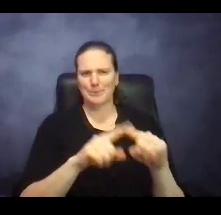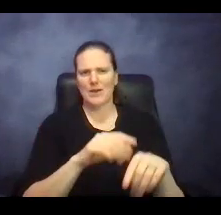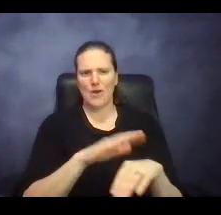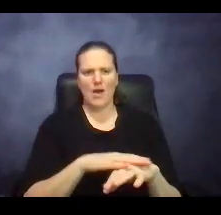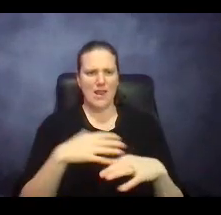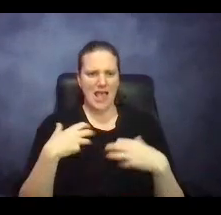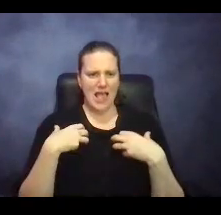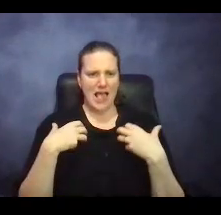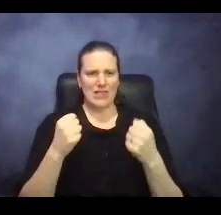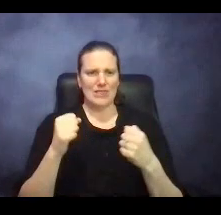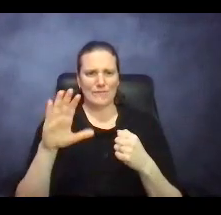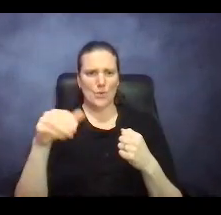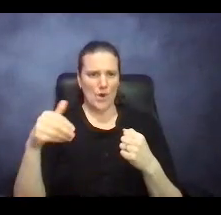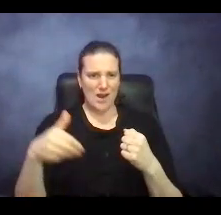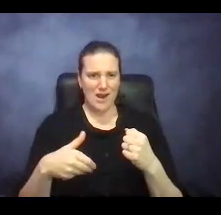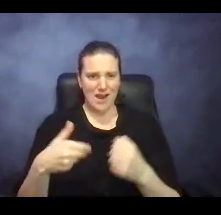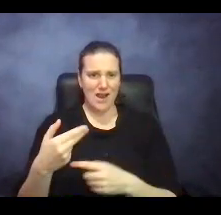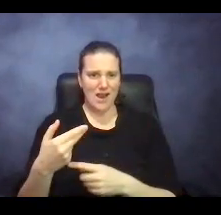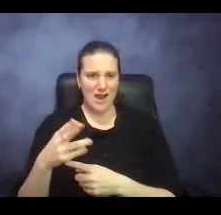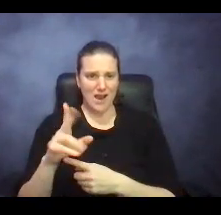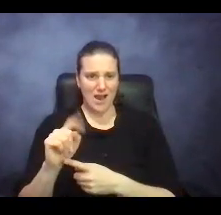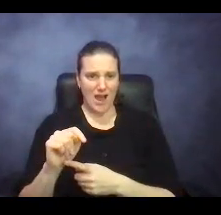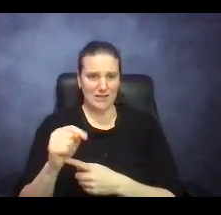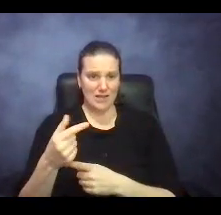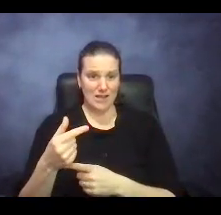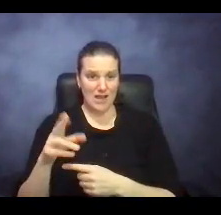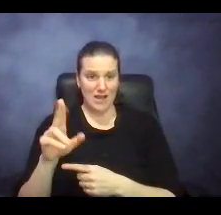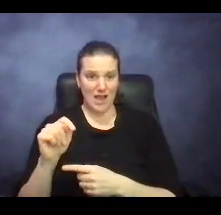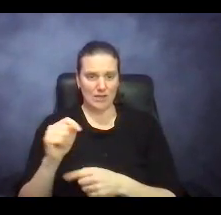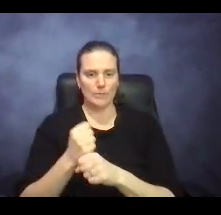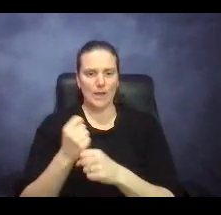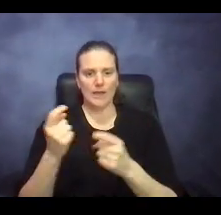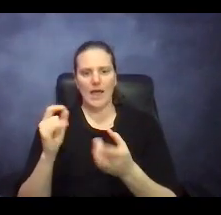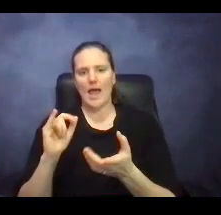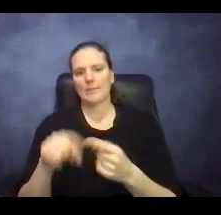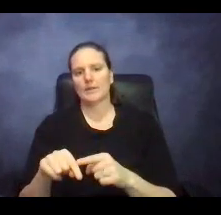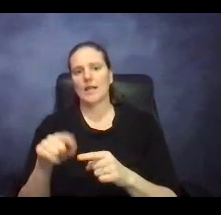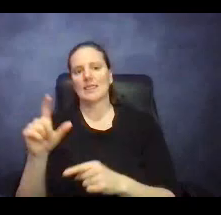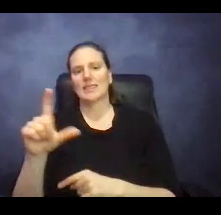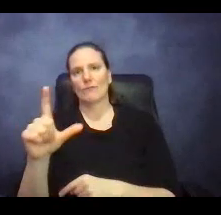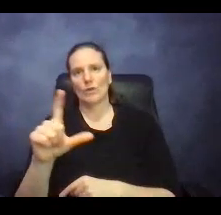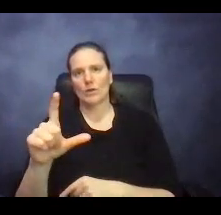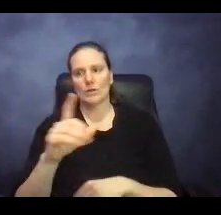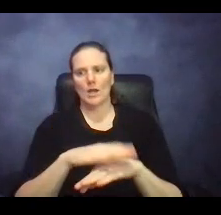of your gut to make happen. So these are all liver pathways, but they're dependent on healthy gut function